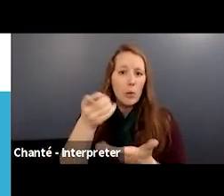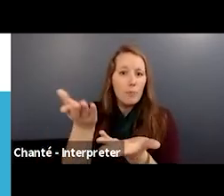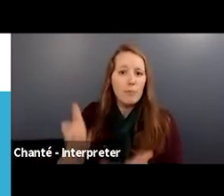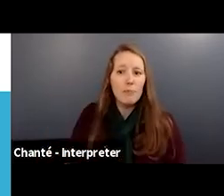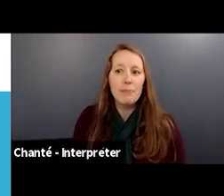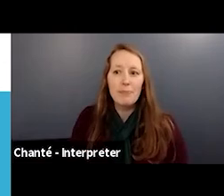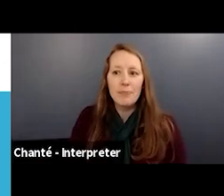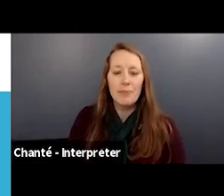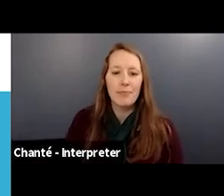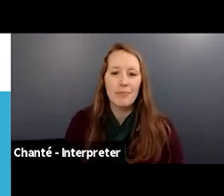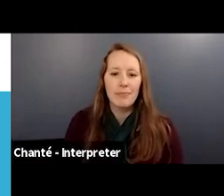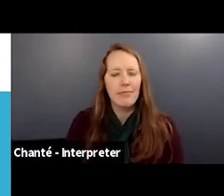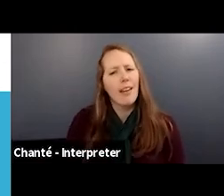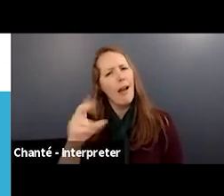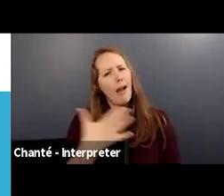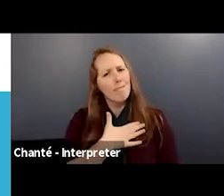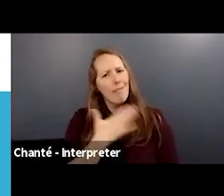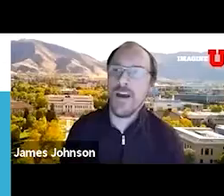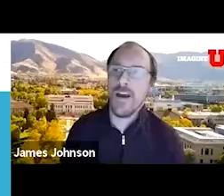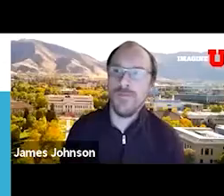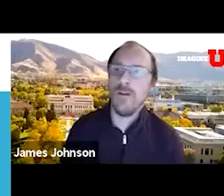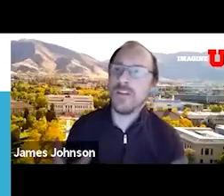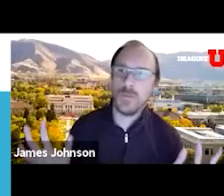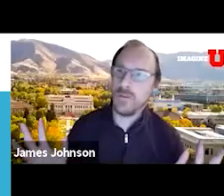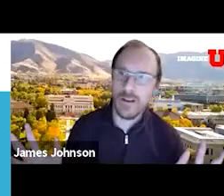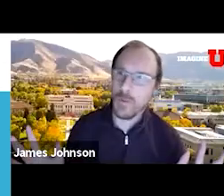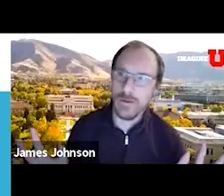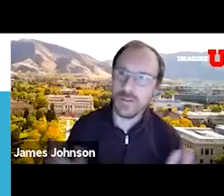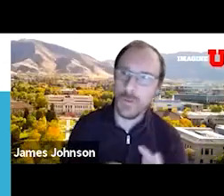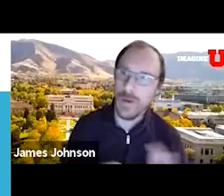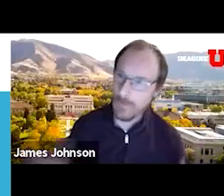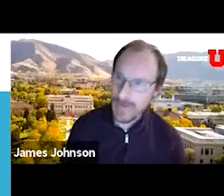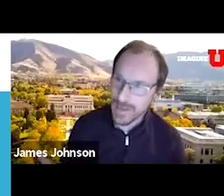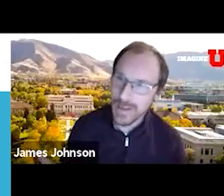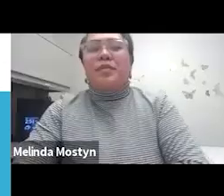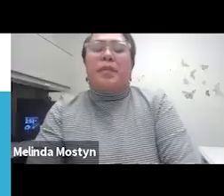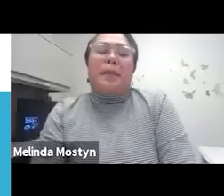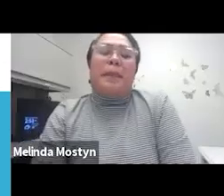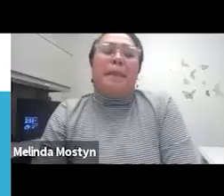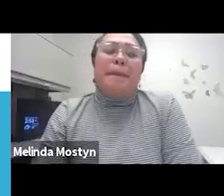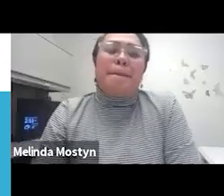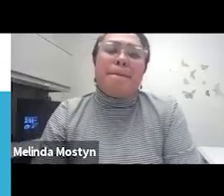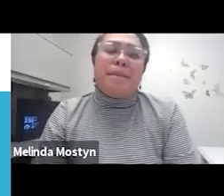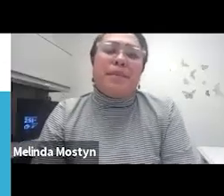Thank you. I have had very similar experiences to what everybody has said here.